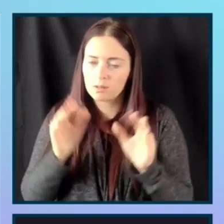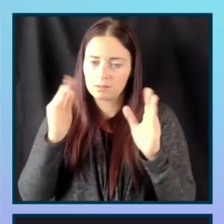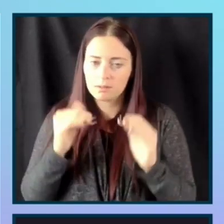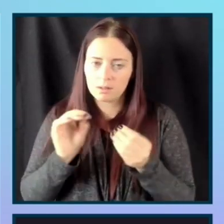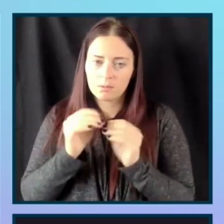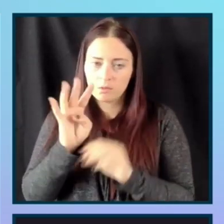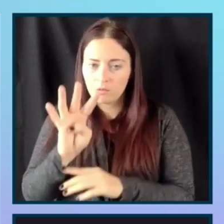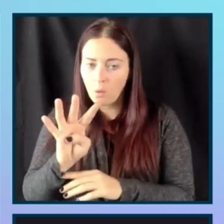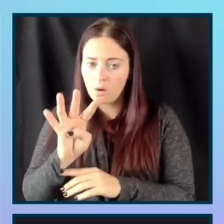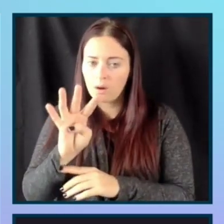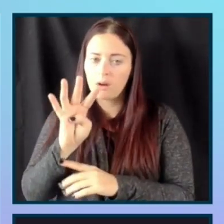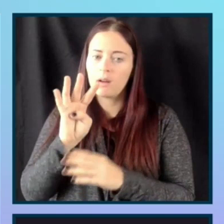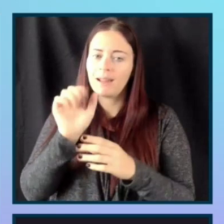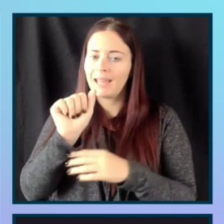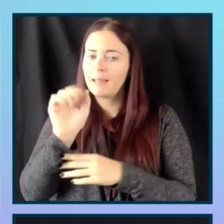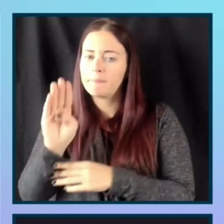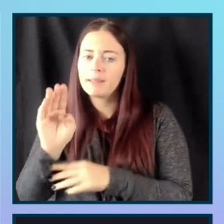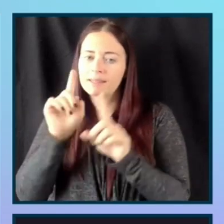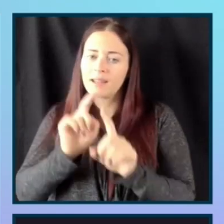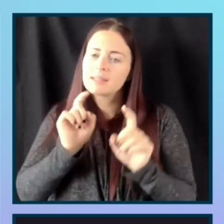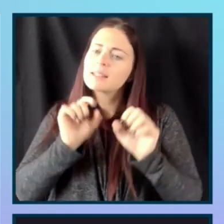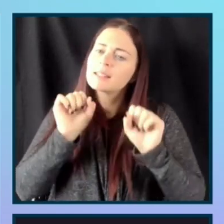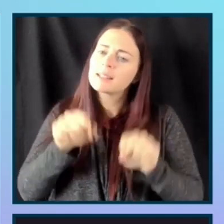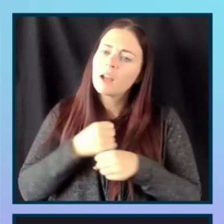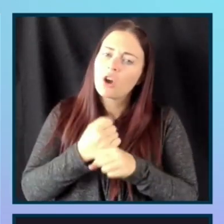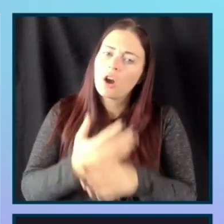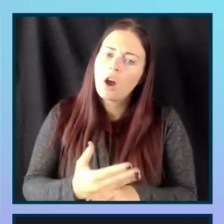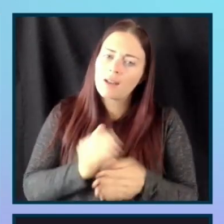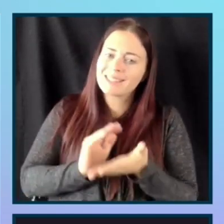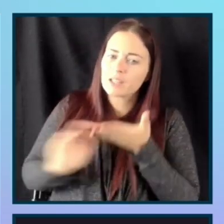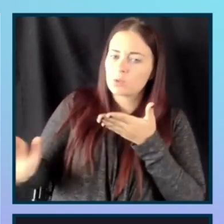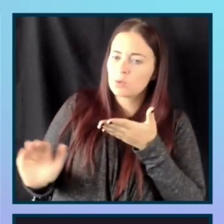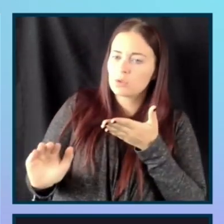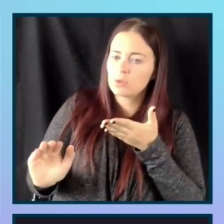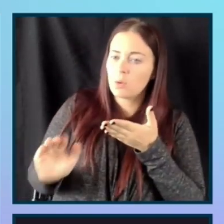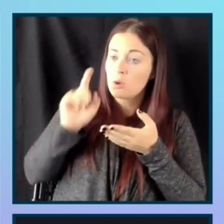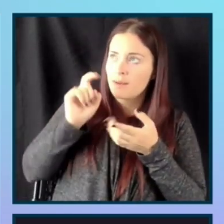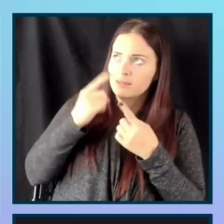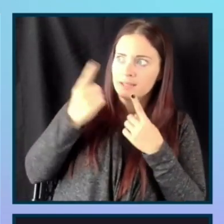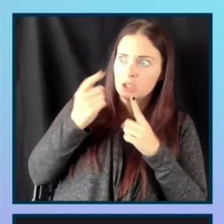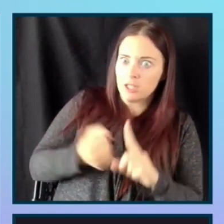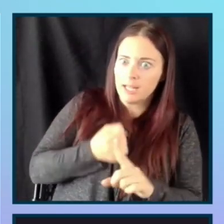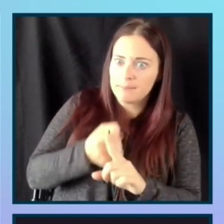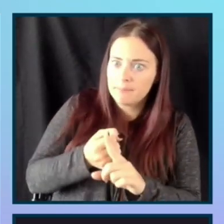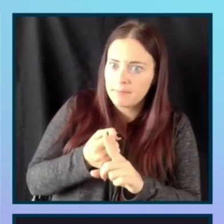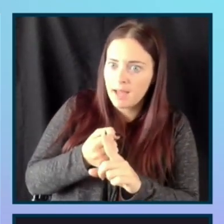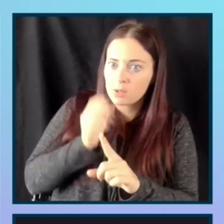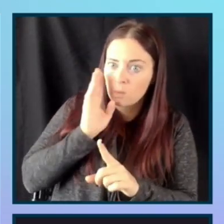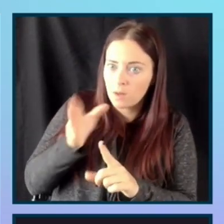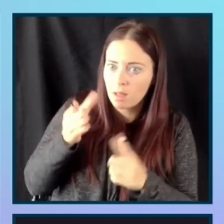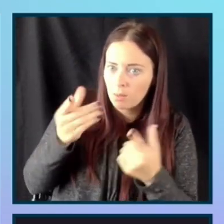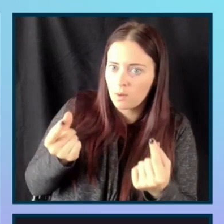can themselves create exclusion. So consider its impact carefully, and consider its impact on accessibility.